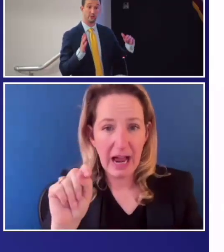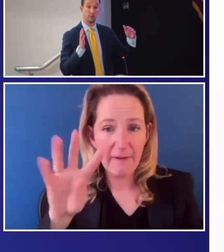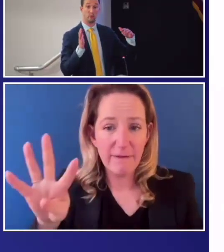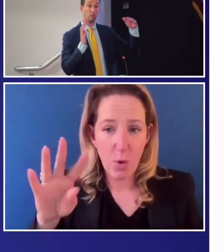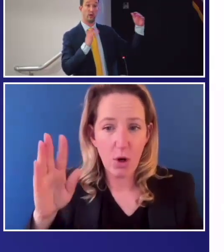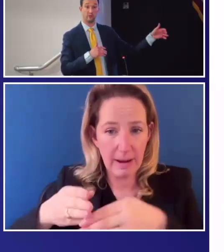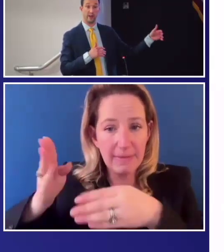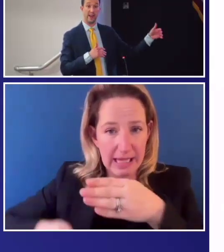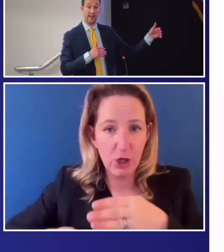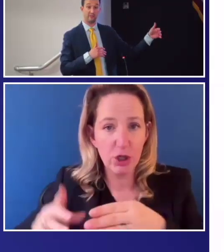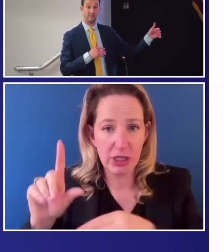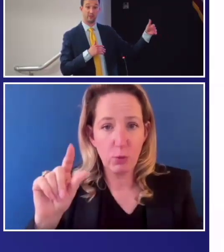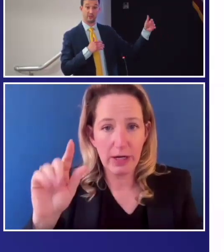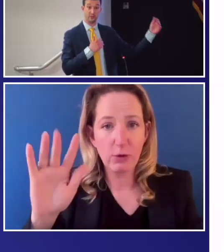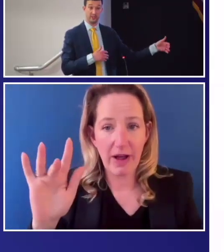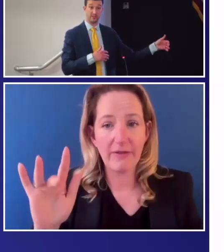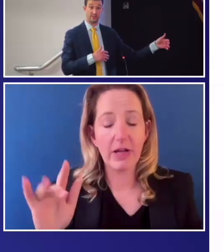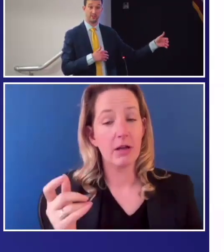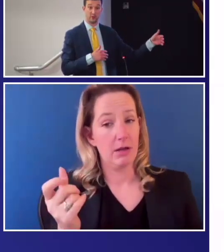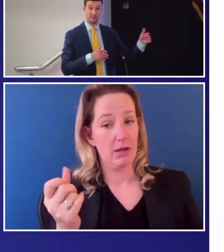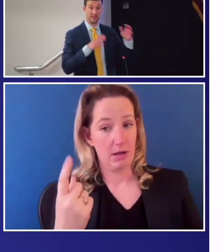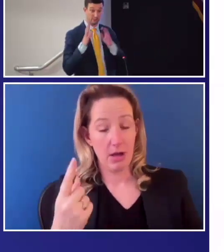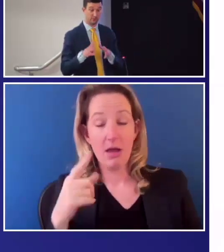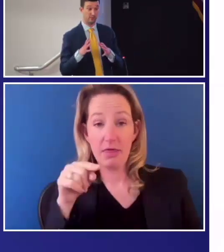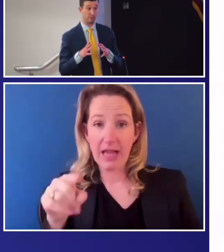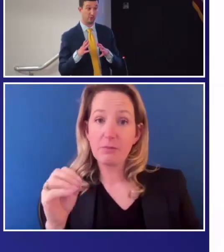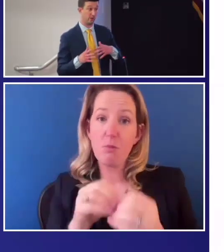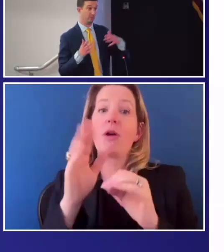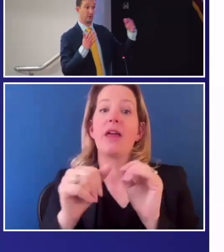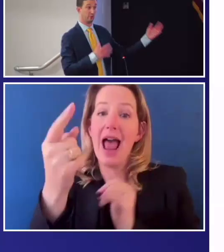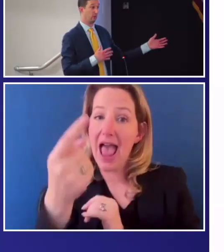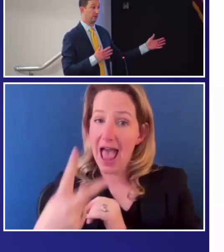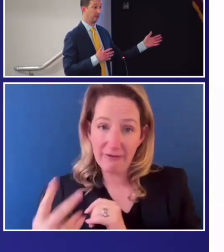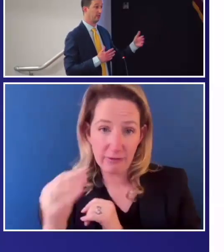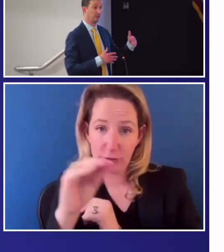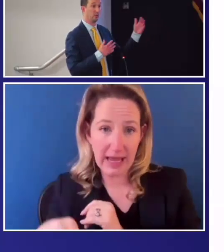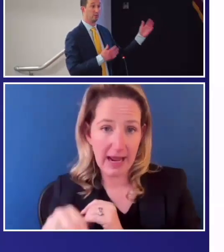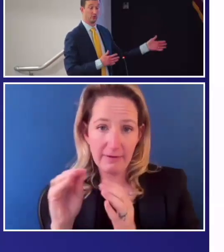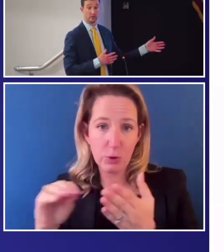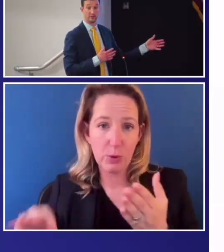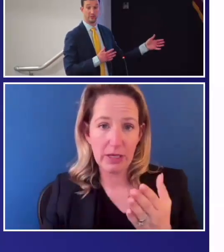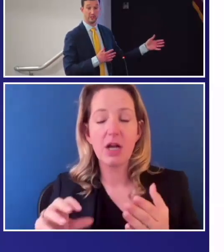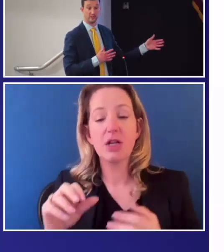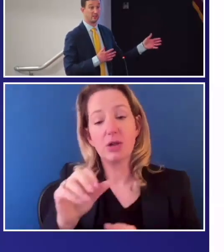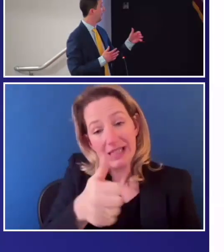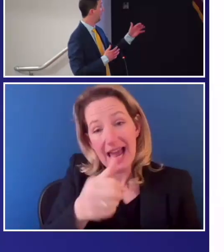enroll well over half of students. So it's 10% of programs are enrolling, you know, a majority of students.